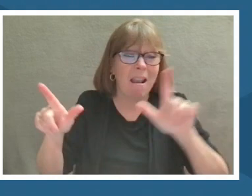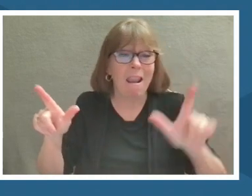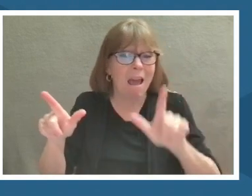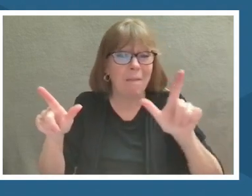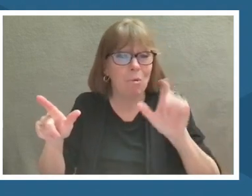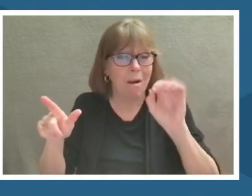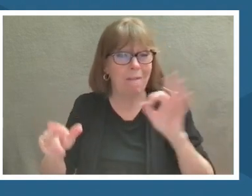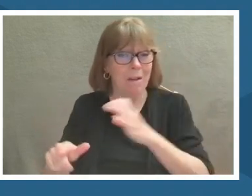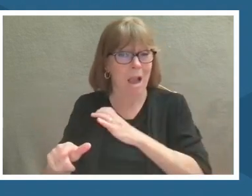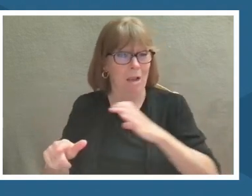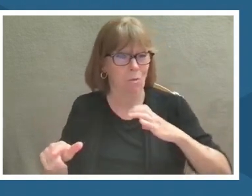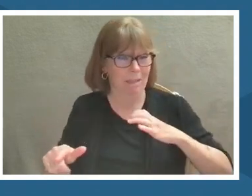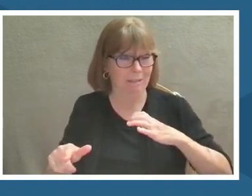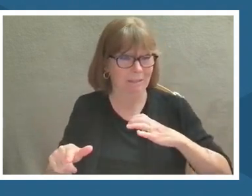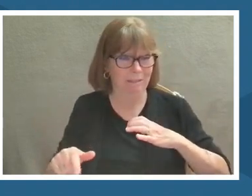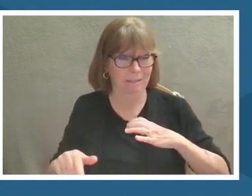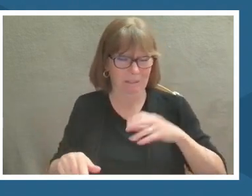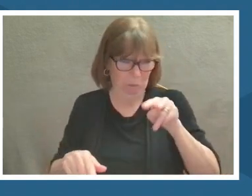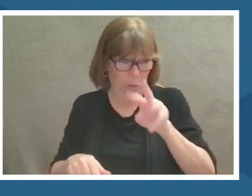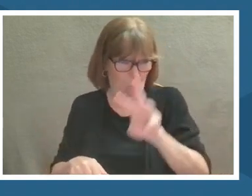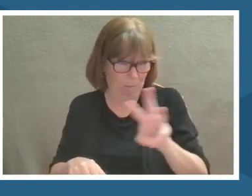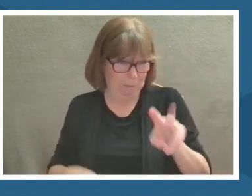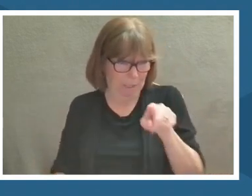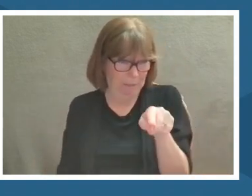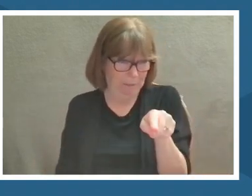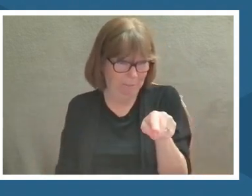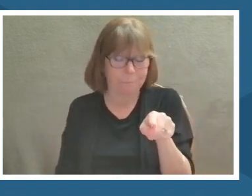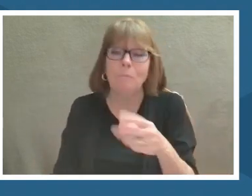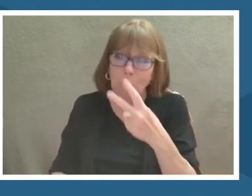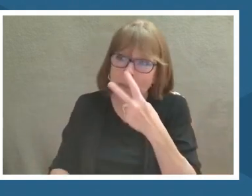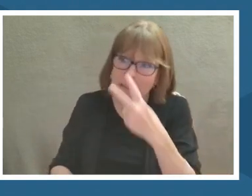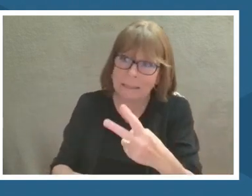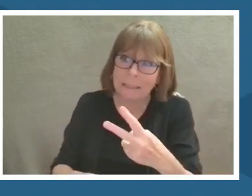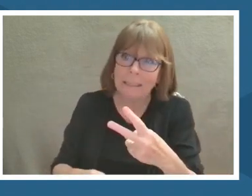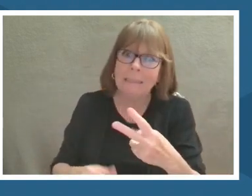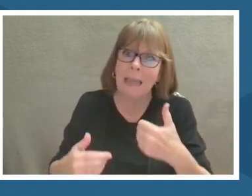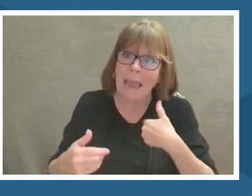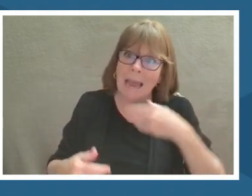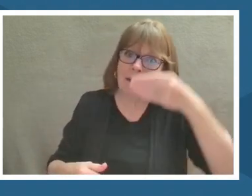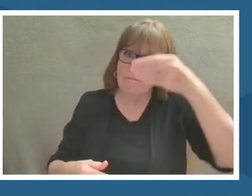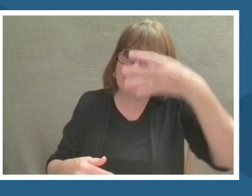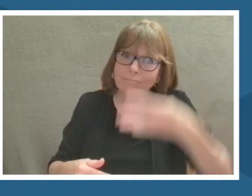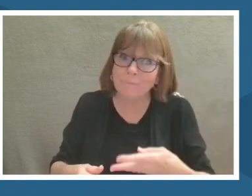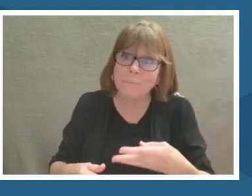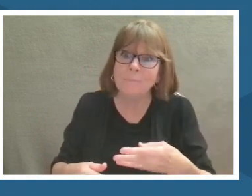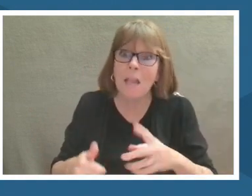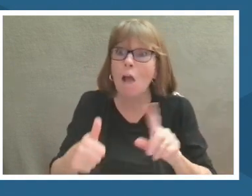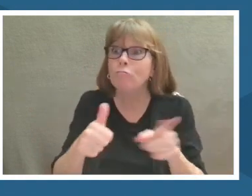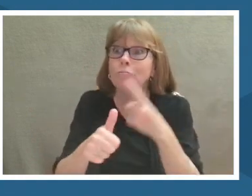website um some great resources and um